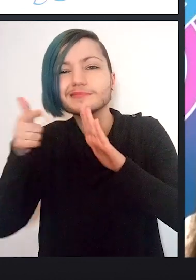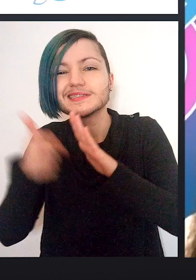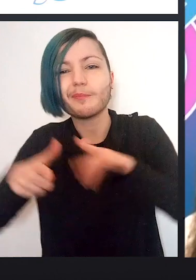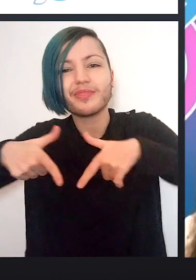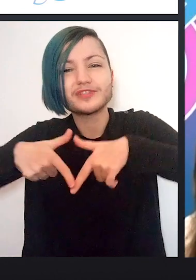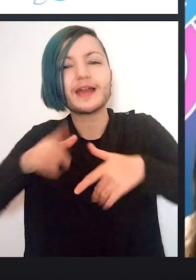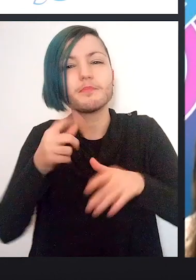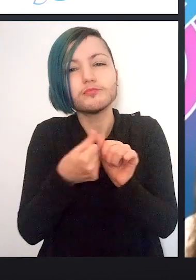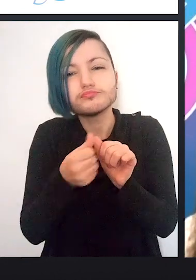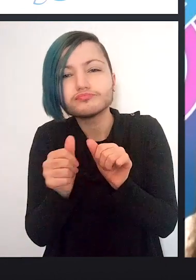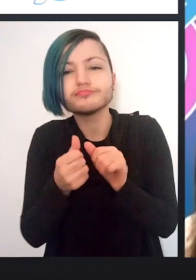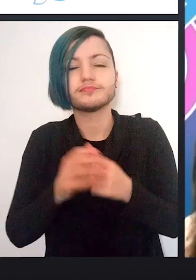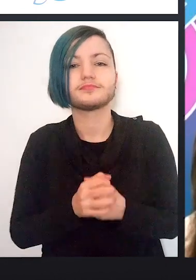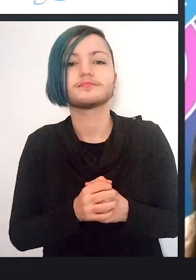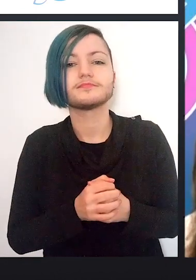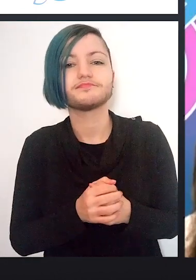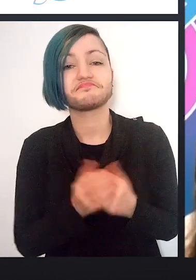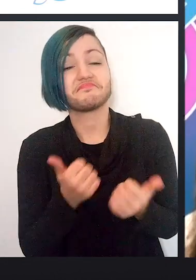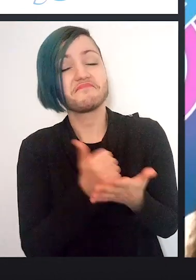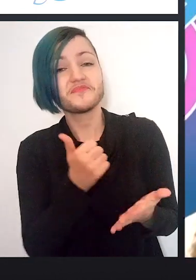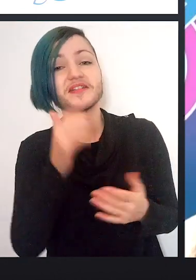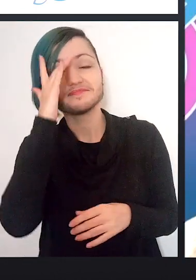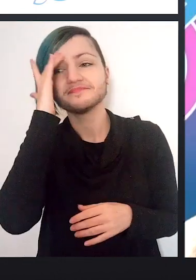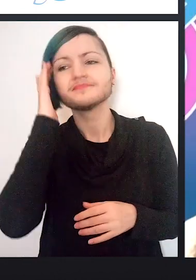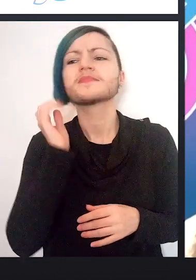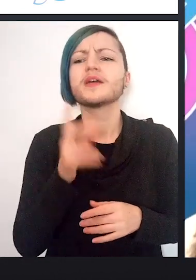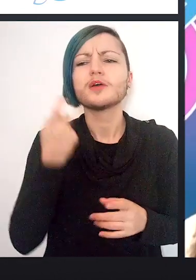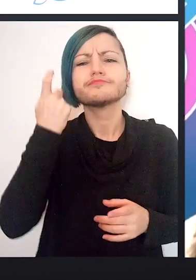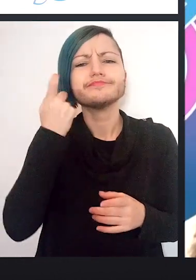So let's bring it together in terms of the context of being an older woman.